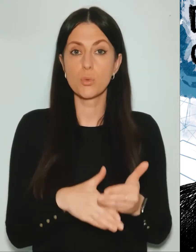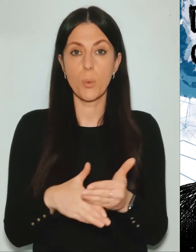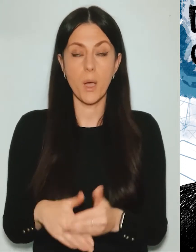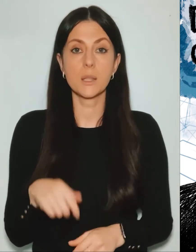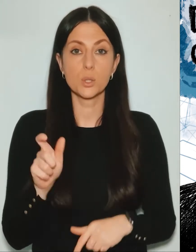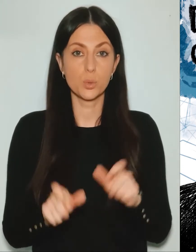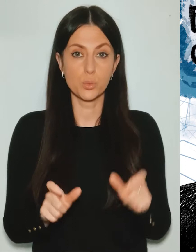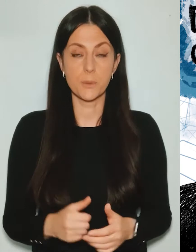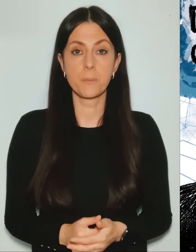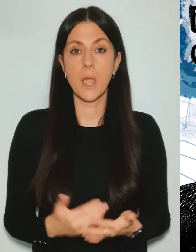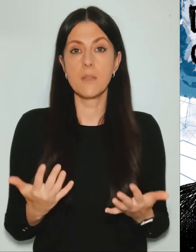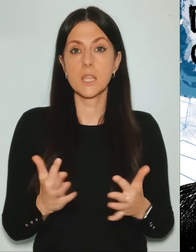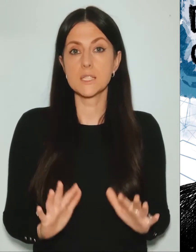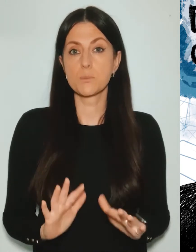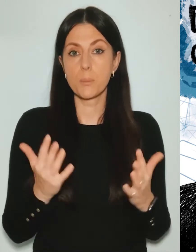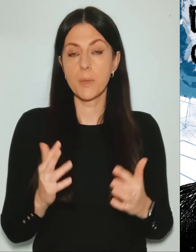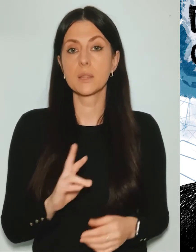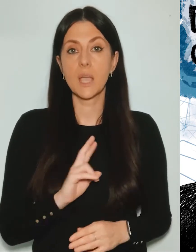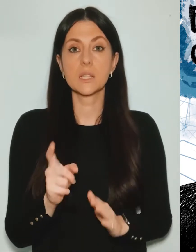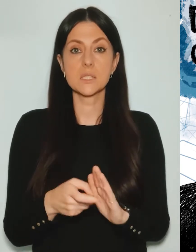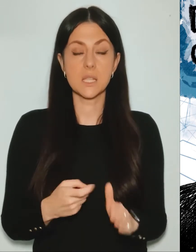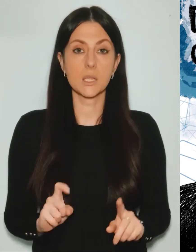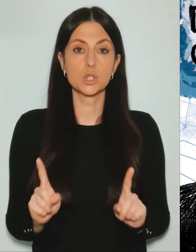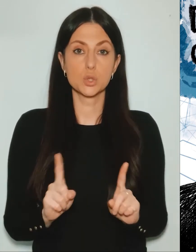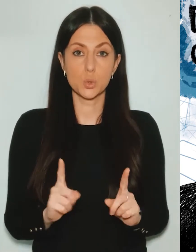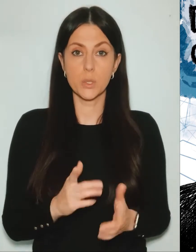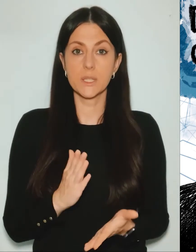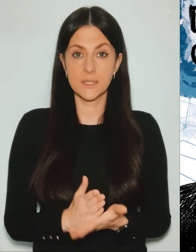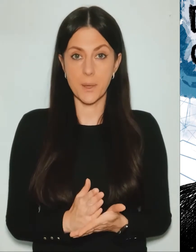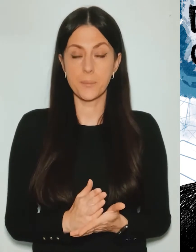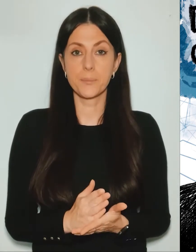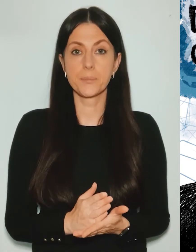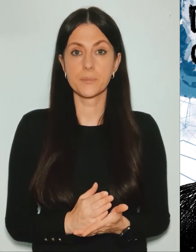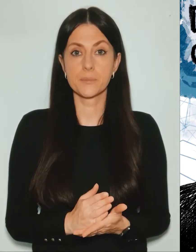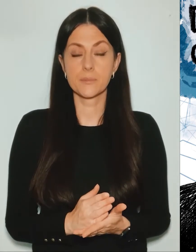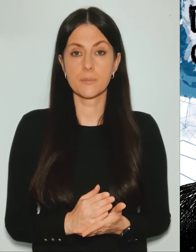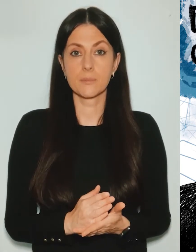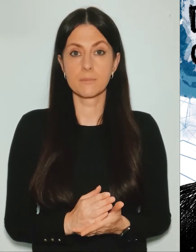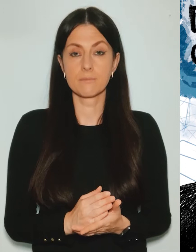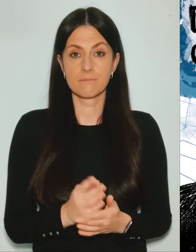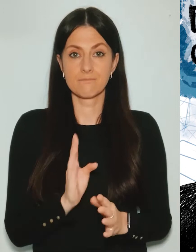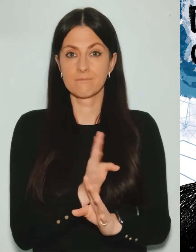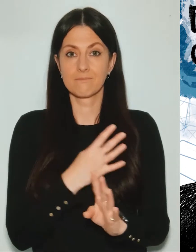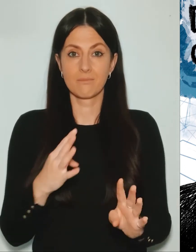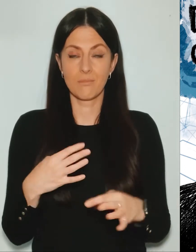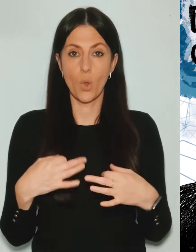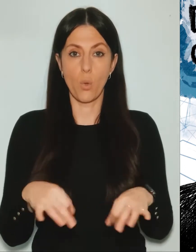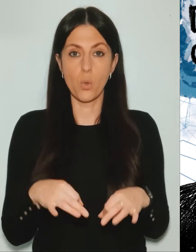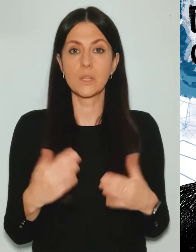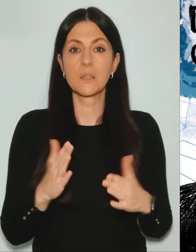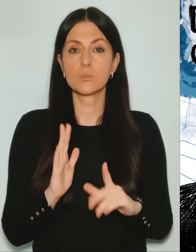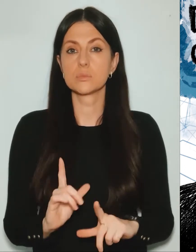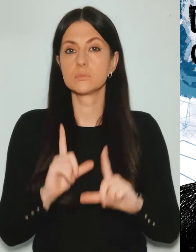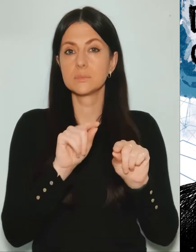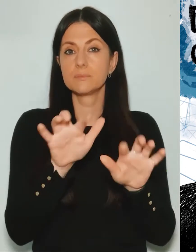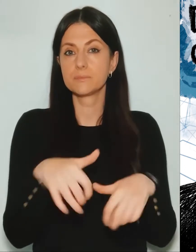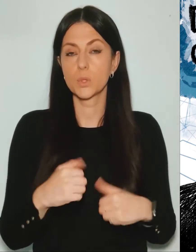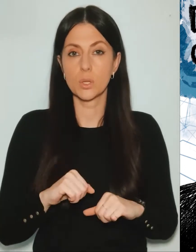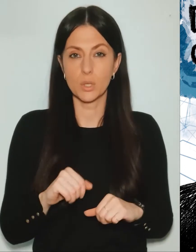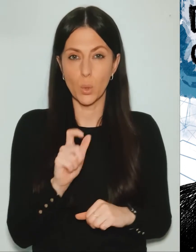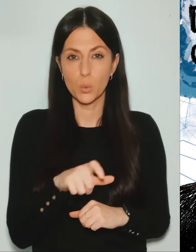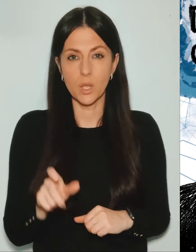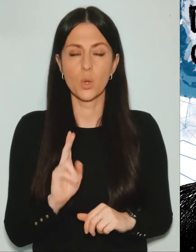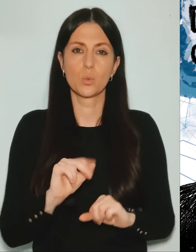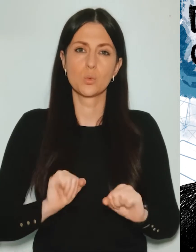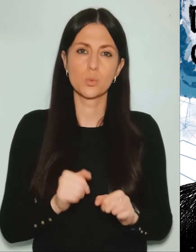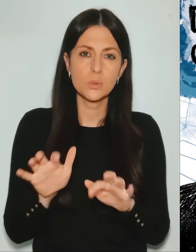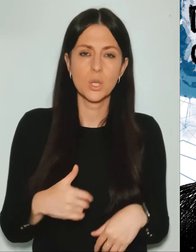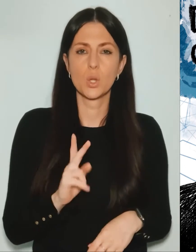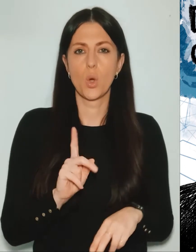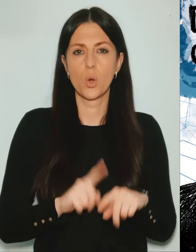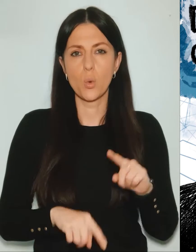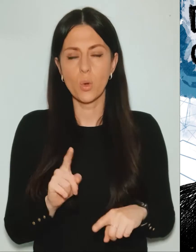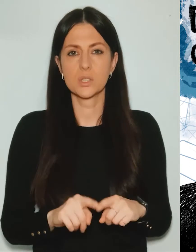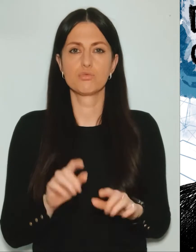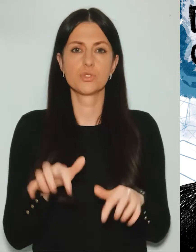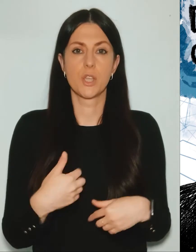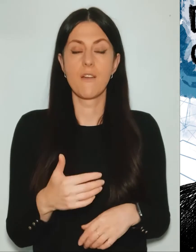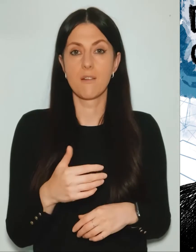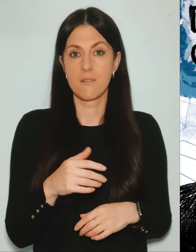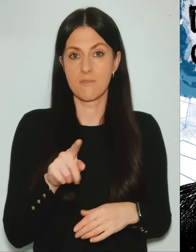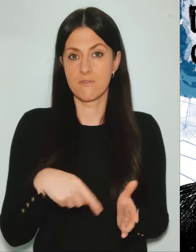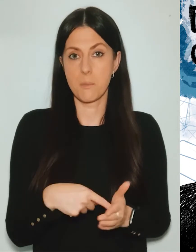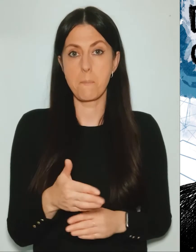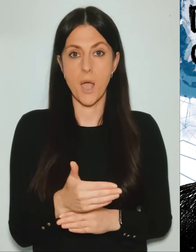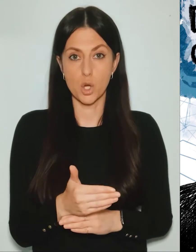At one point, I learned that there is a convoy that goes to pick up people: someone goes to bring friends, someone to take relatives from Mariupol. And I went home.